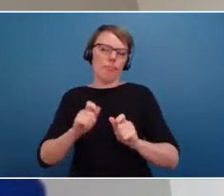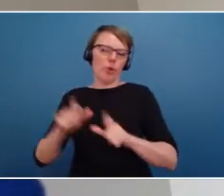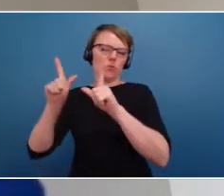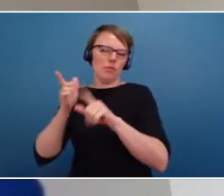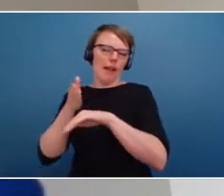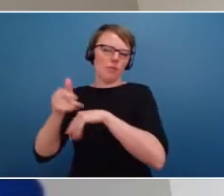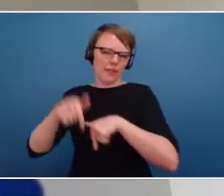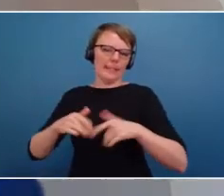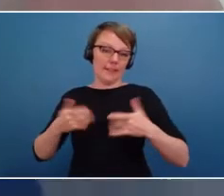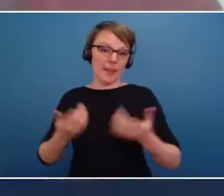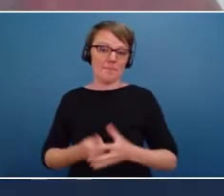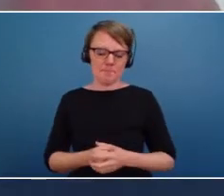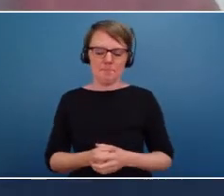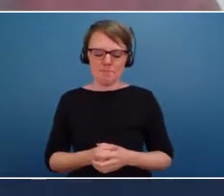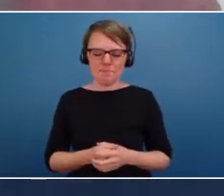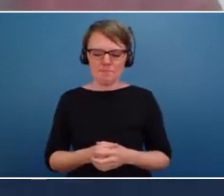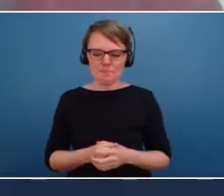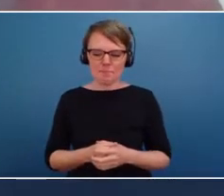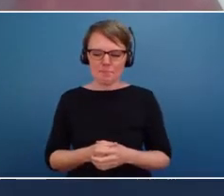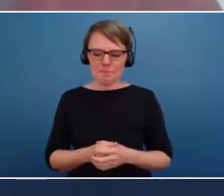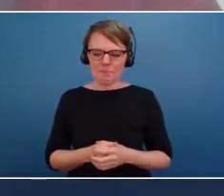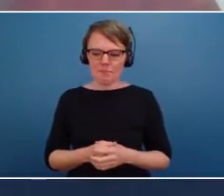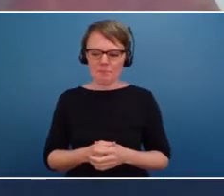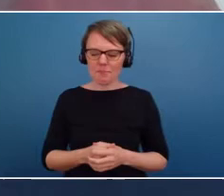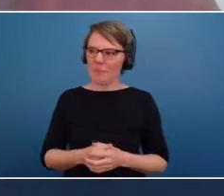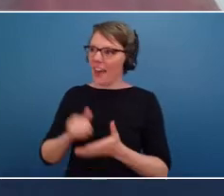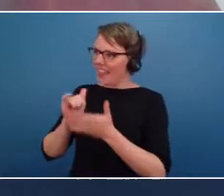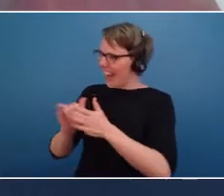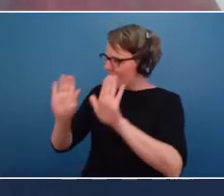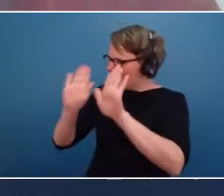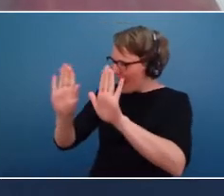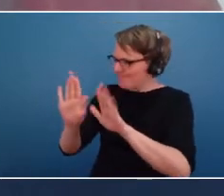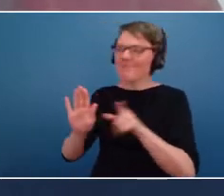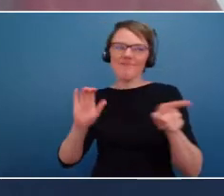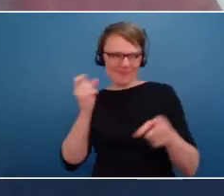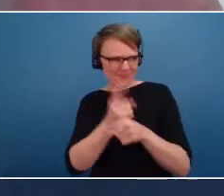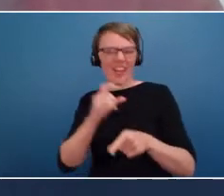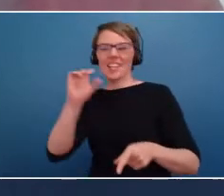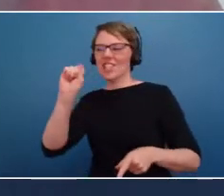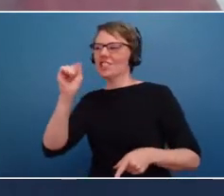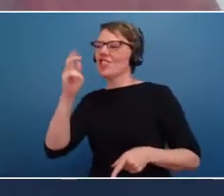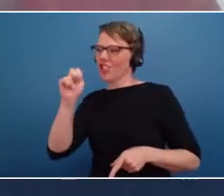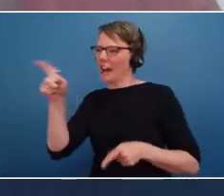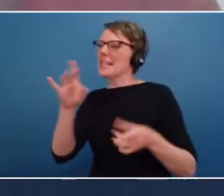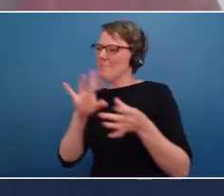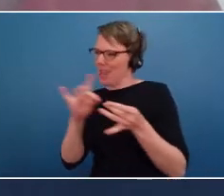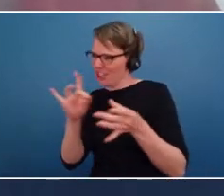Great. That’s great. Yeah, as Sean mentioned, your questions are really important to us and getting